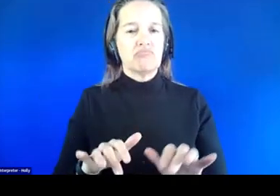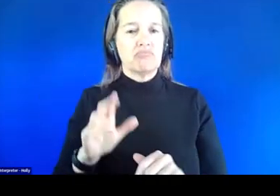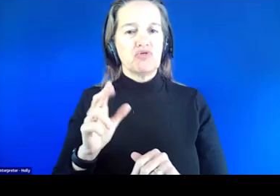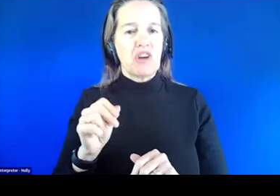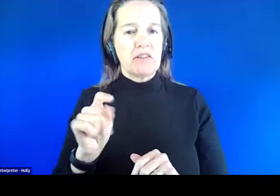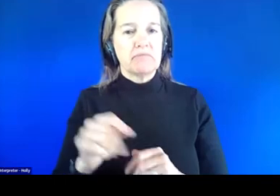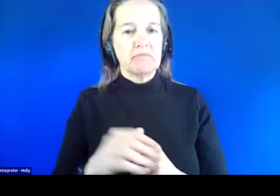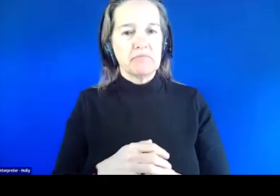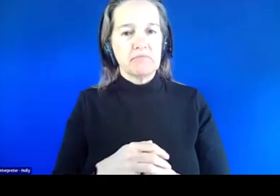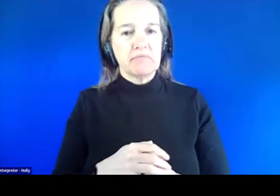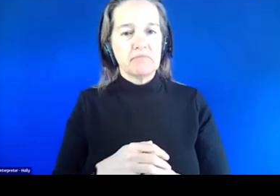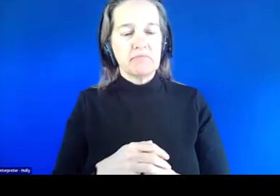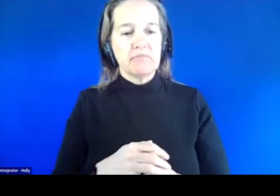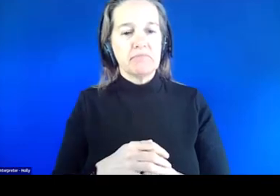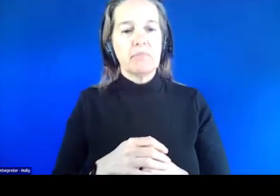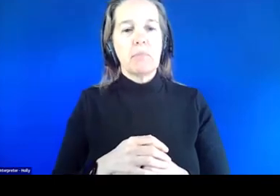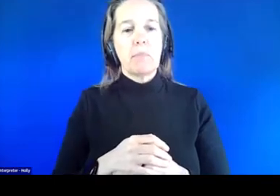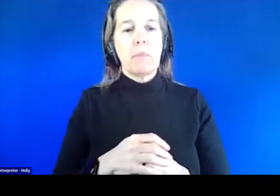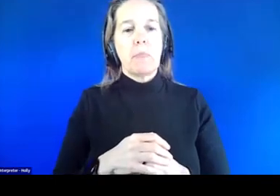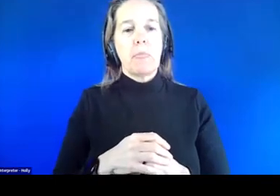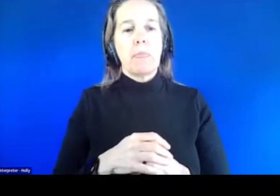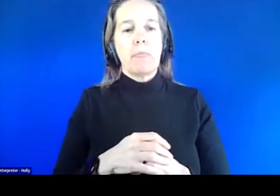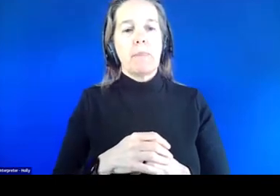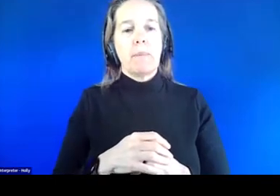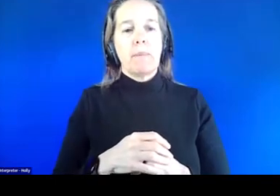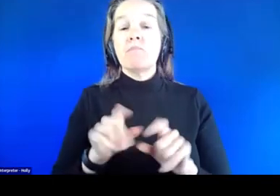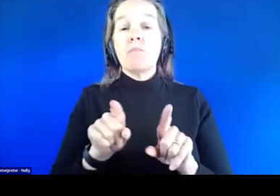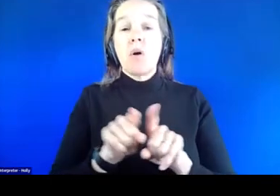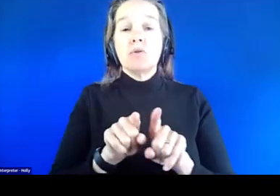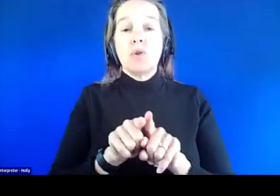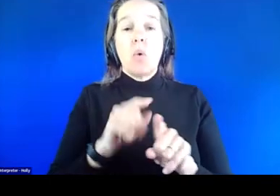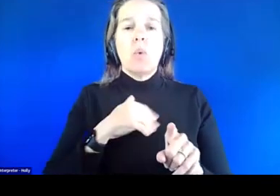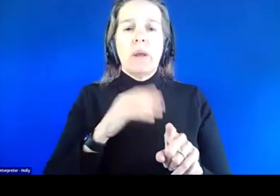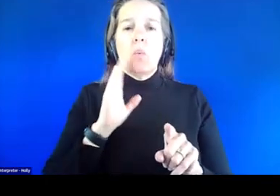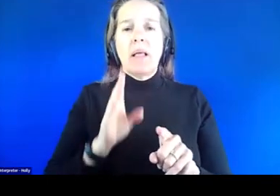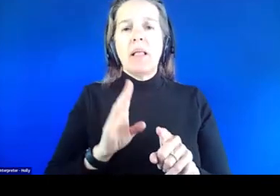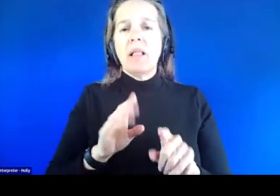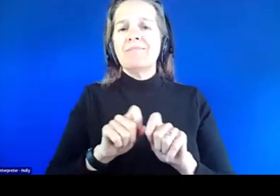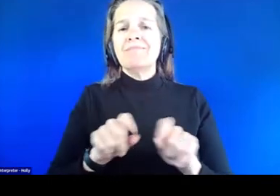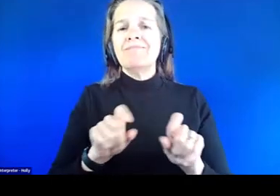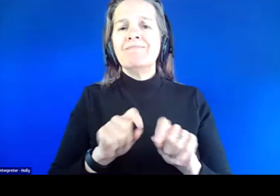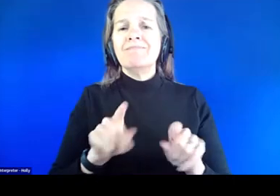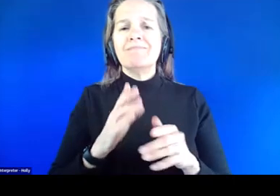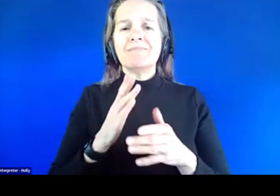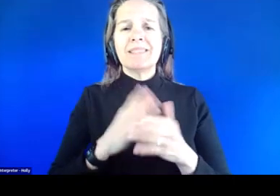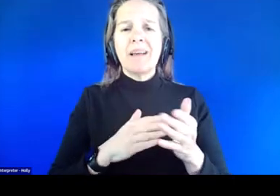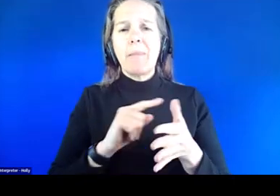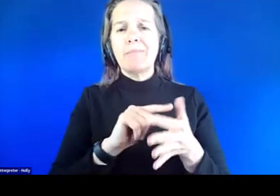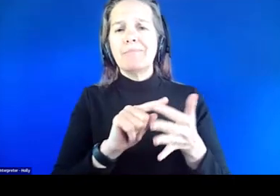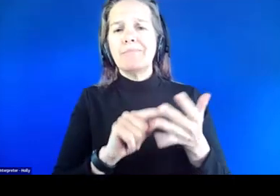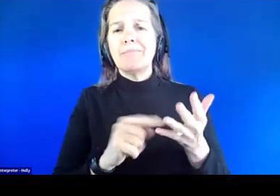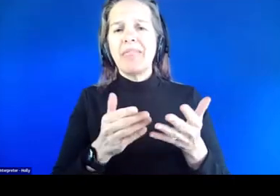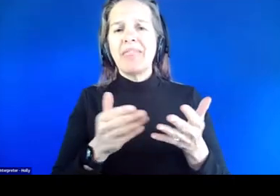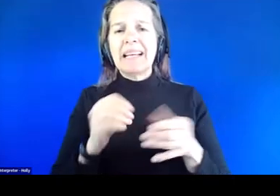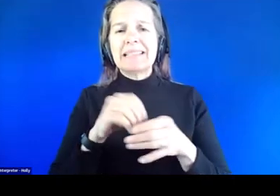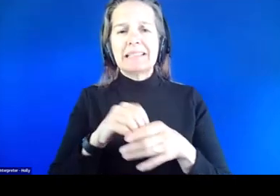sending a few resources through the chat towards the end of the webinar. And we will also send any of